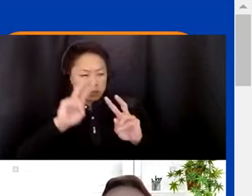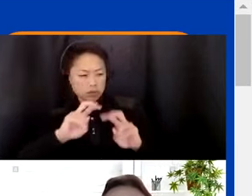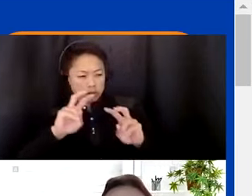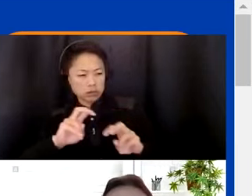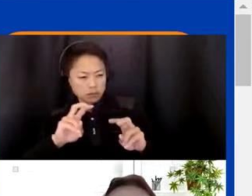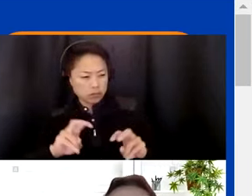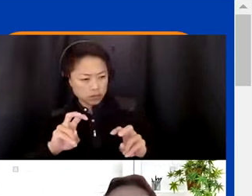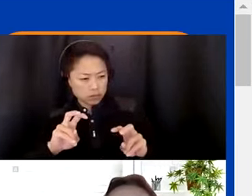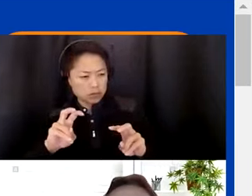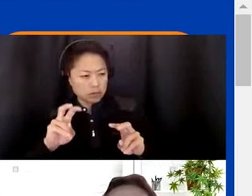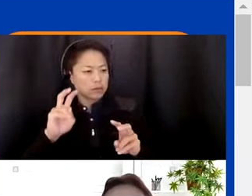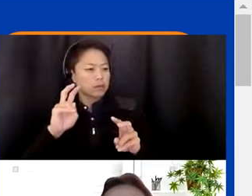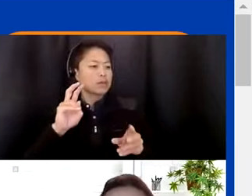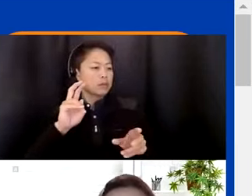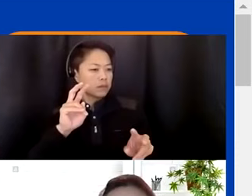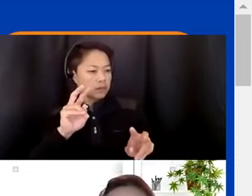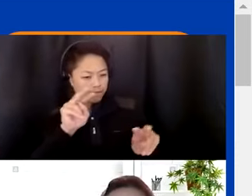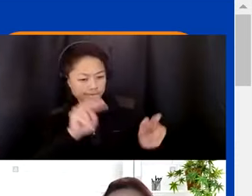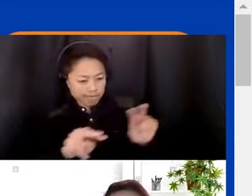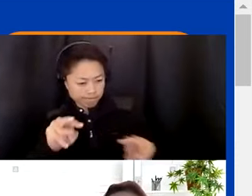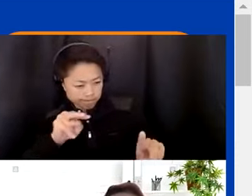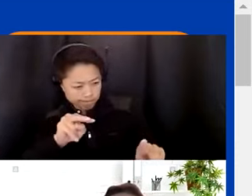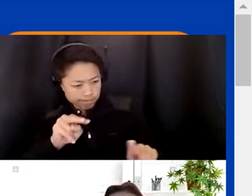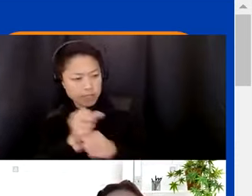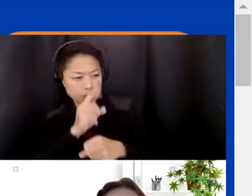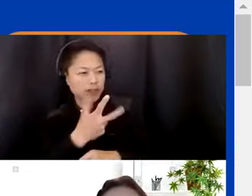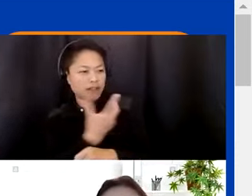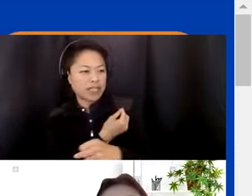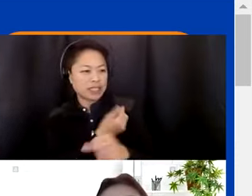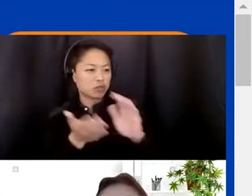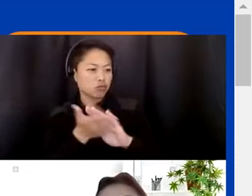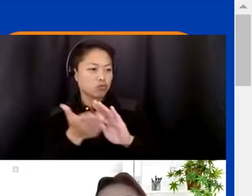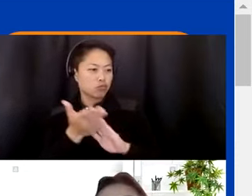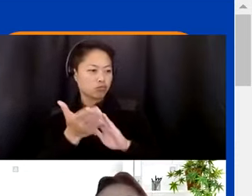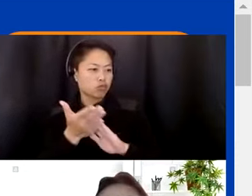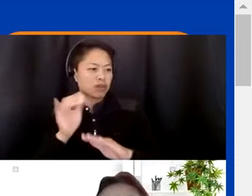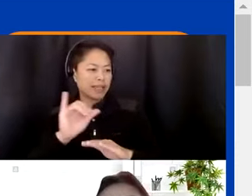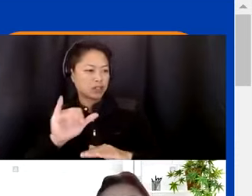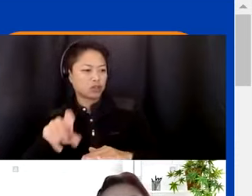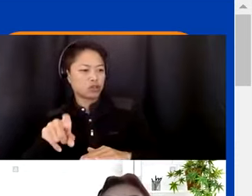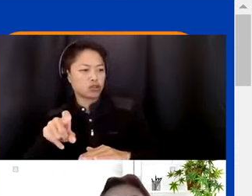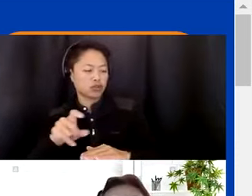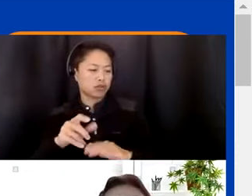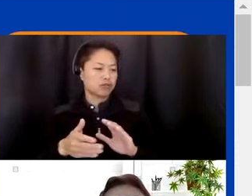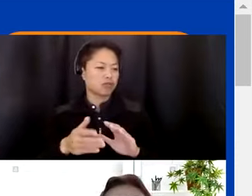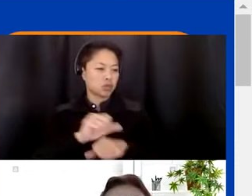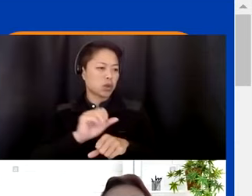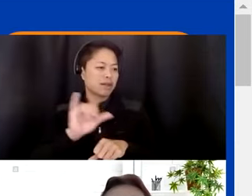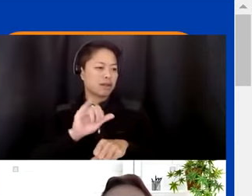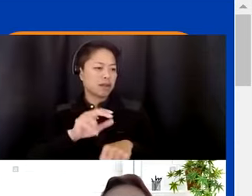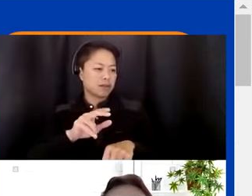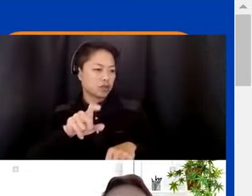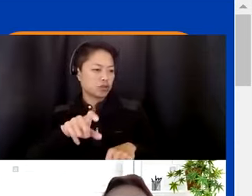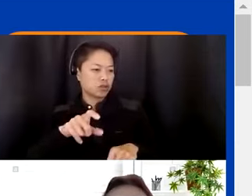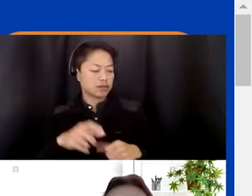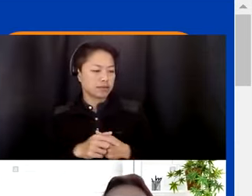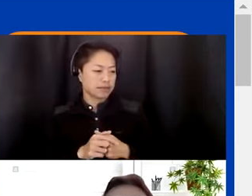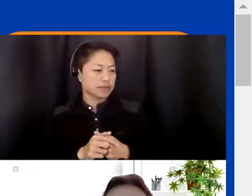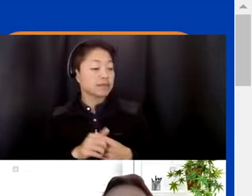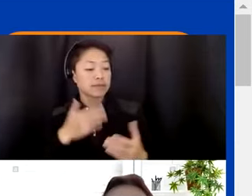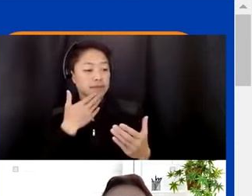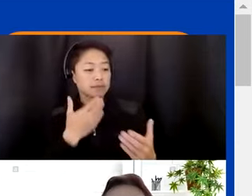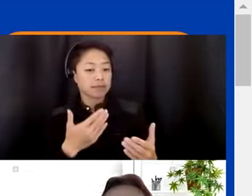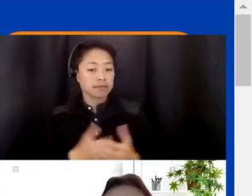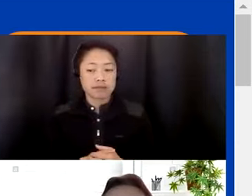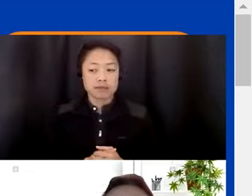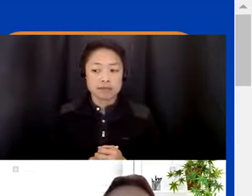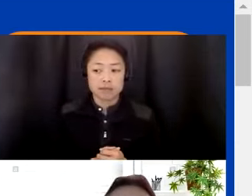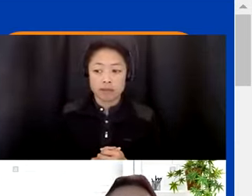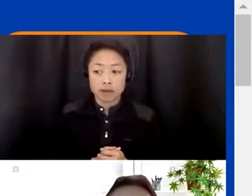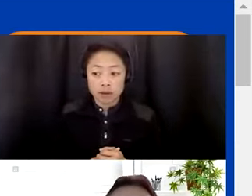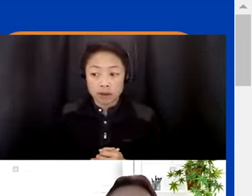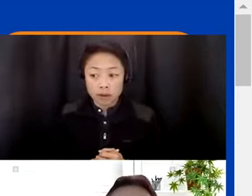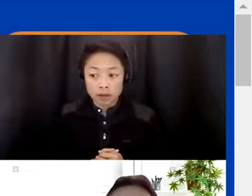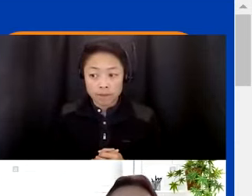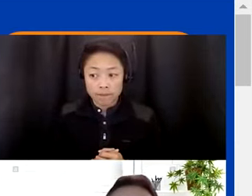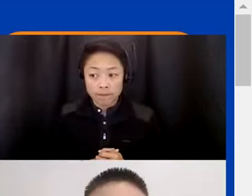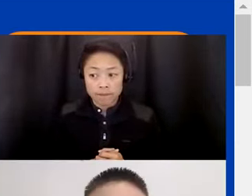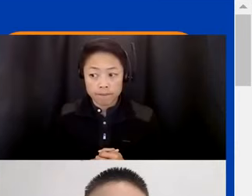COVID. The protocol is: after you get tested for COVID, if your results come back positive,